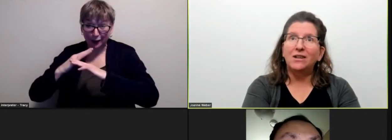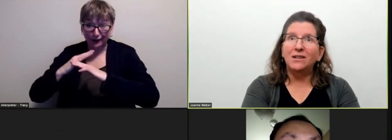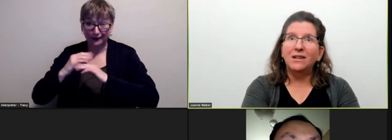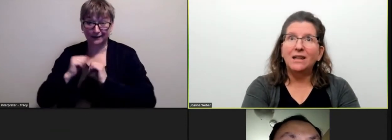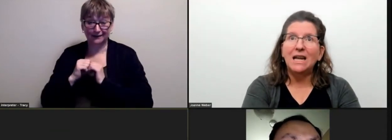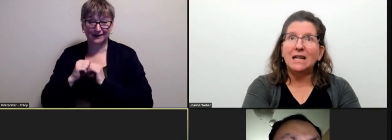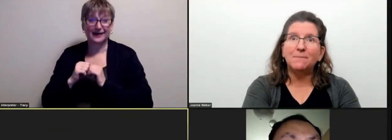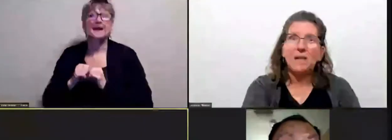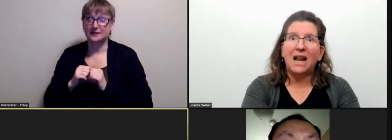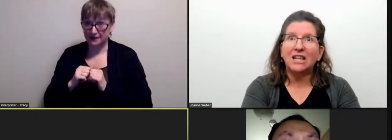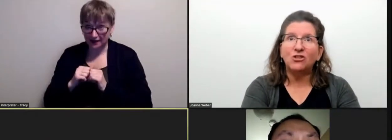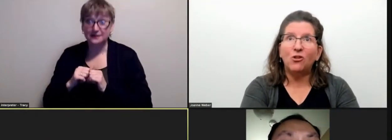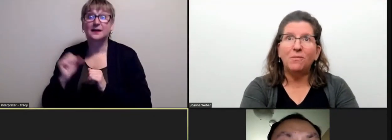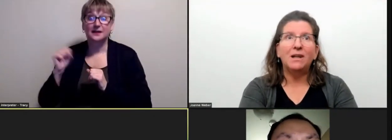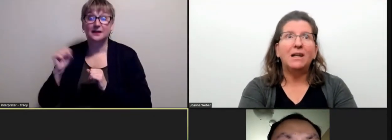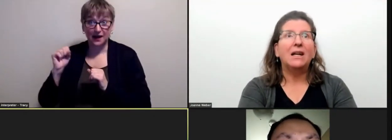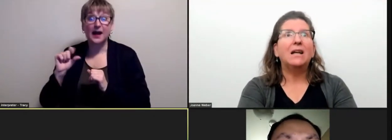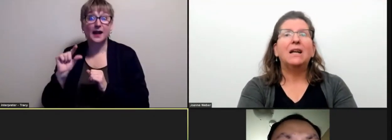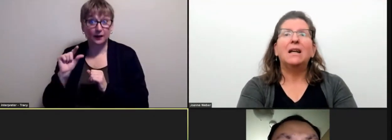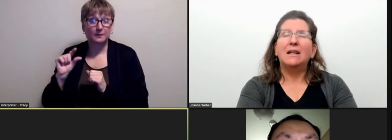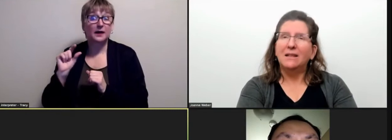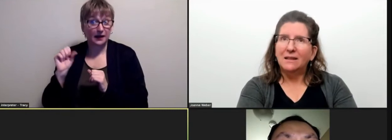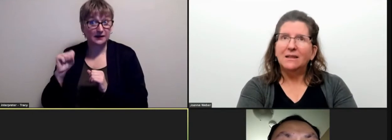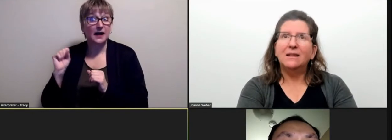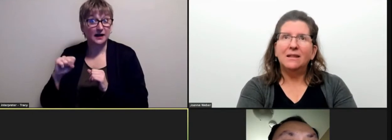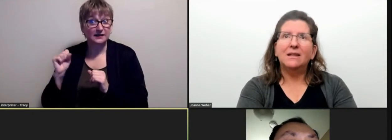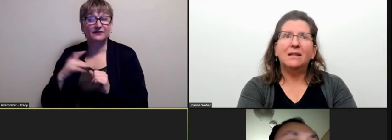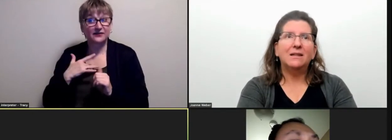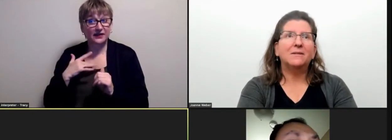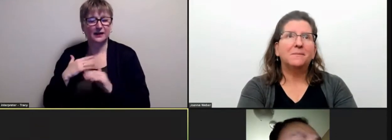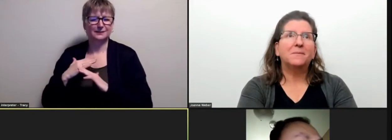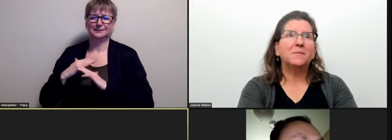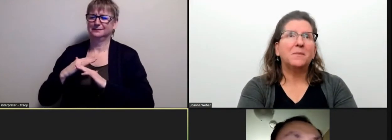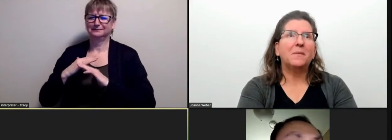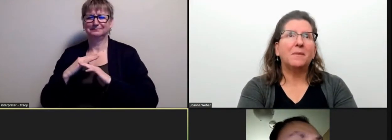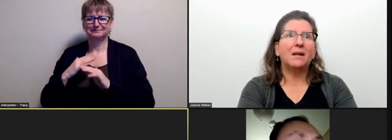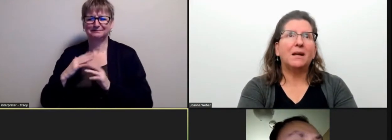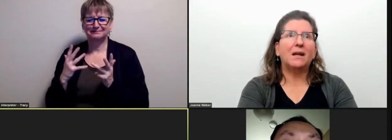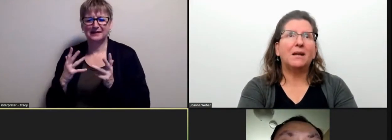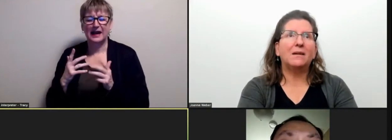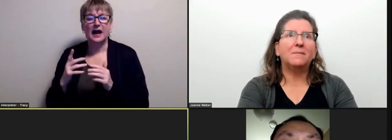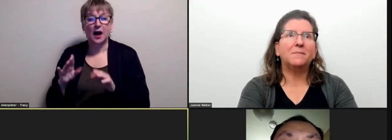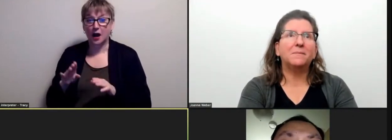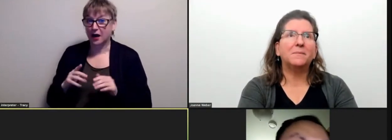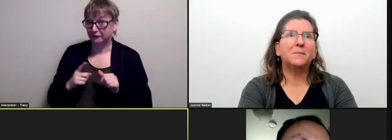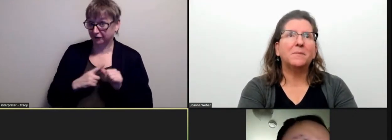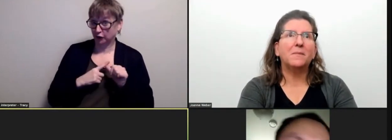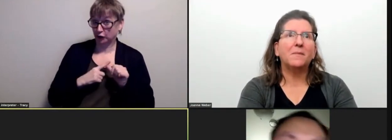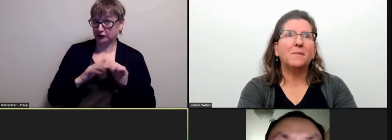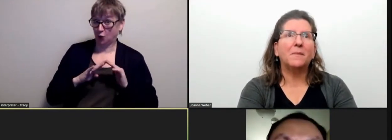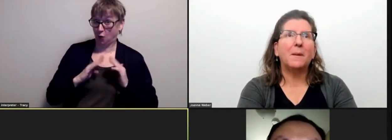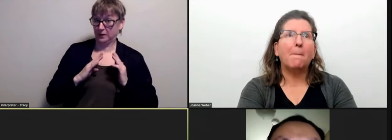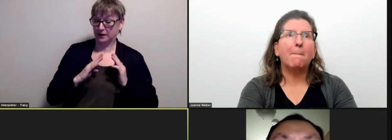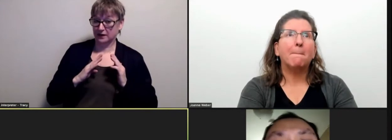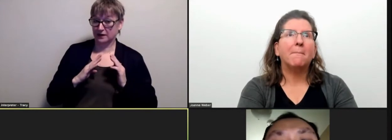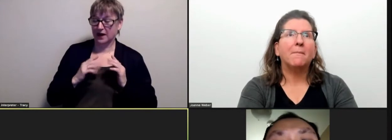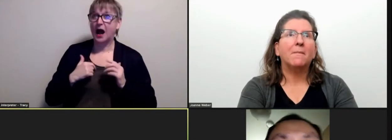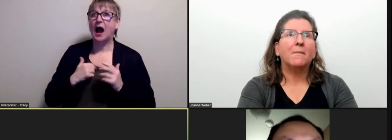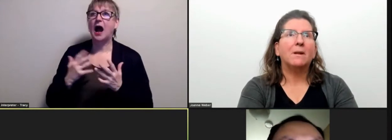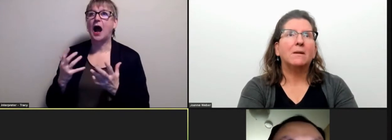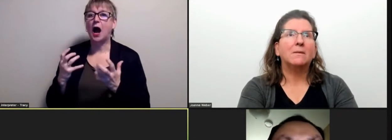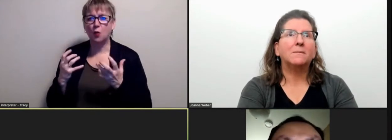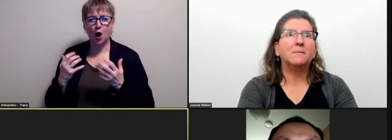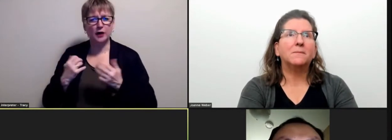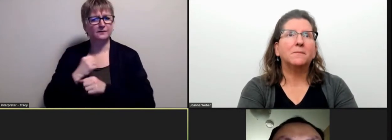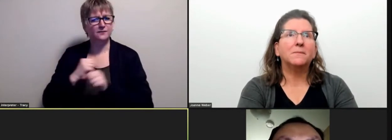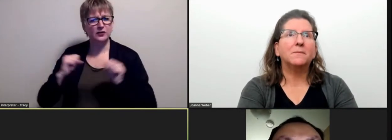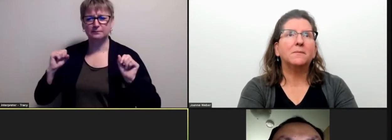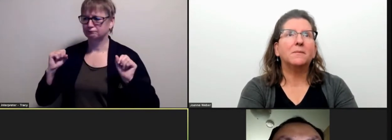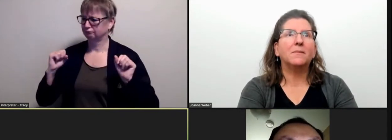yes yes a little bit a little bit and at first i you know i wanted freedom you know just to